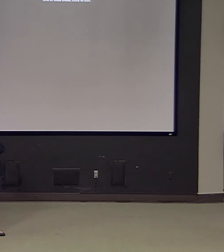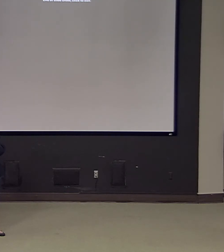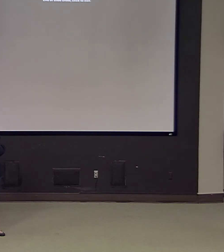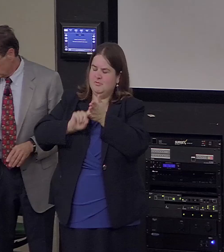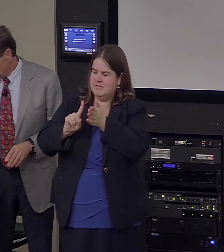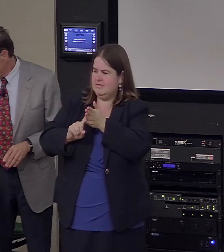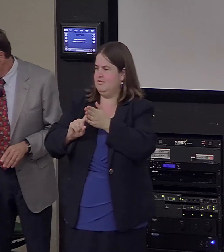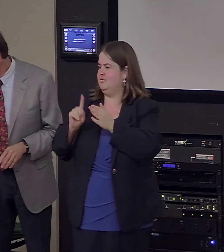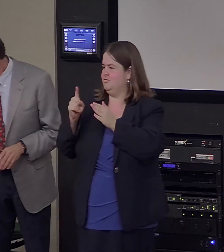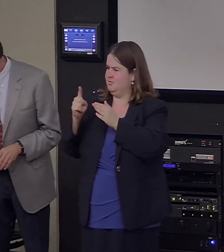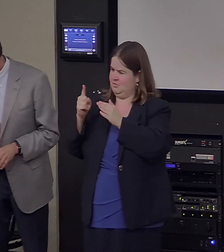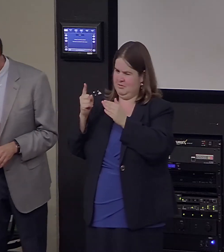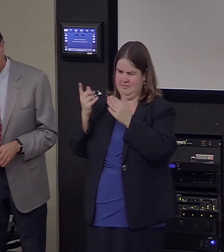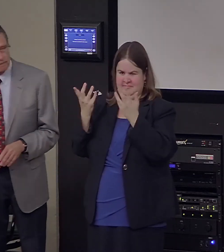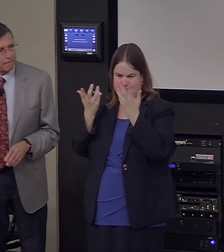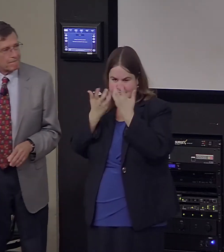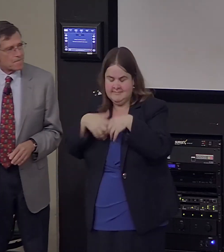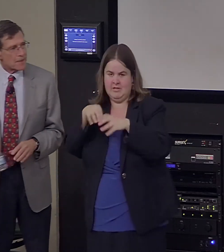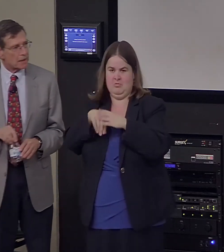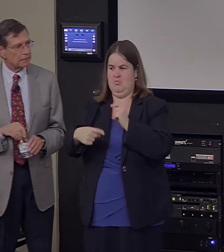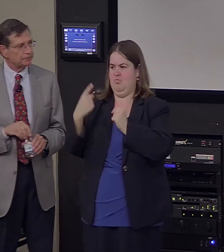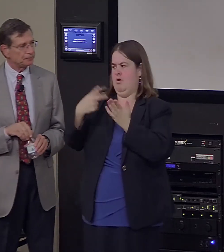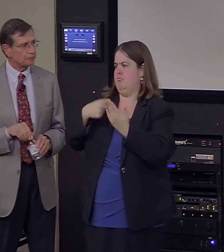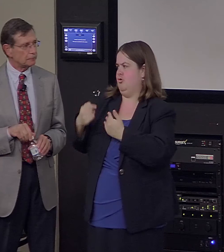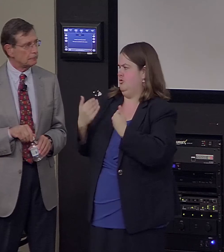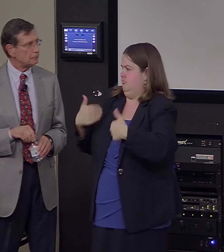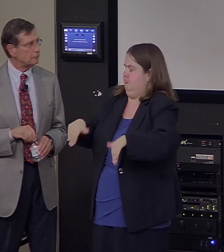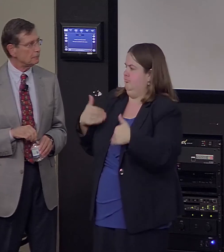that you've combined into this one project is just astounding.